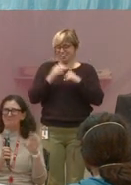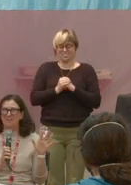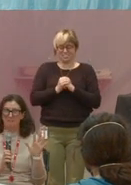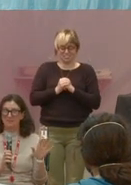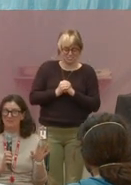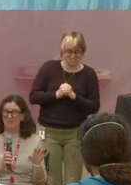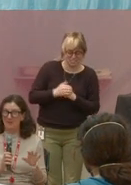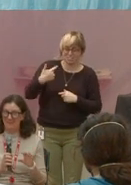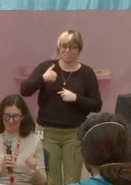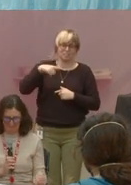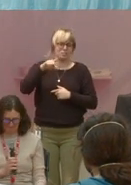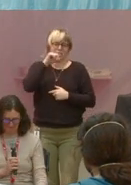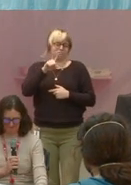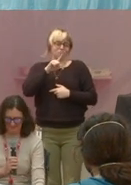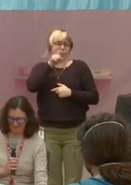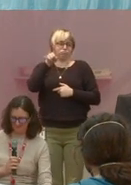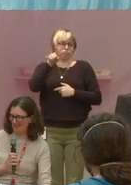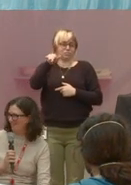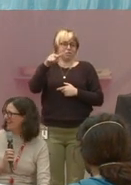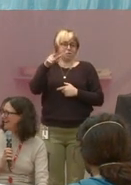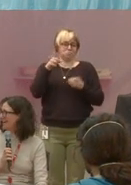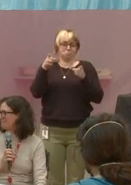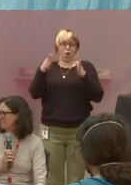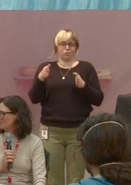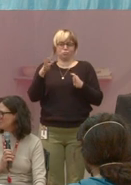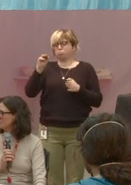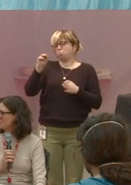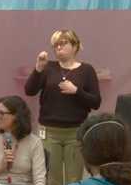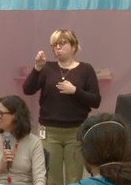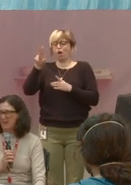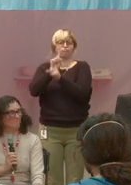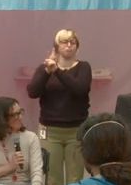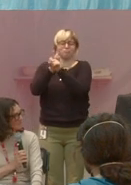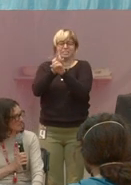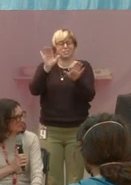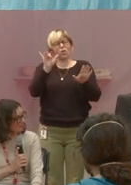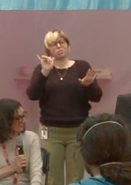I'm officially the moderator, I'm a conversant as well to jump in.